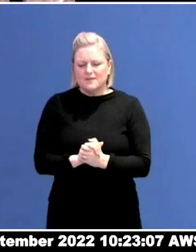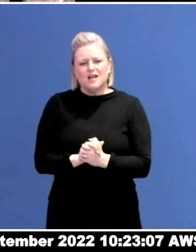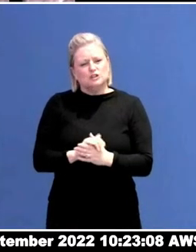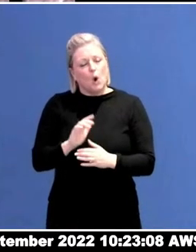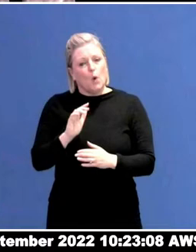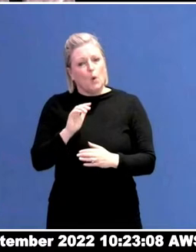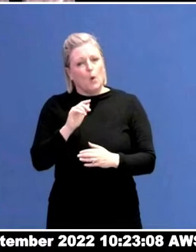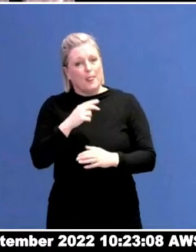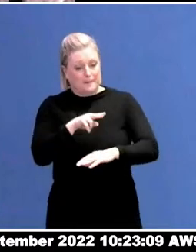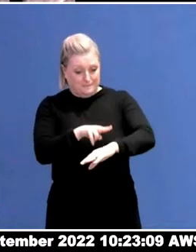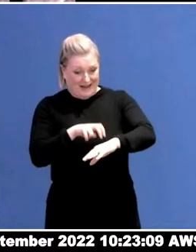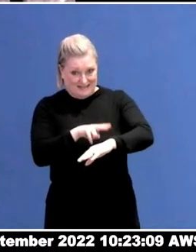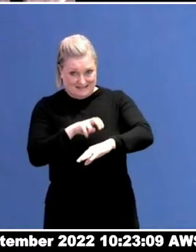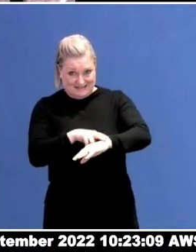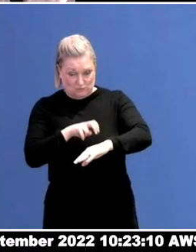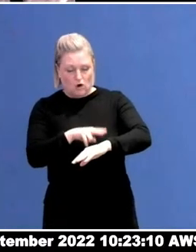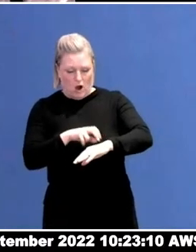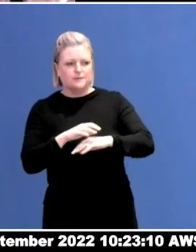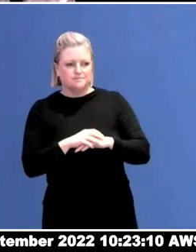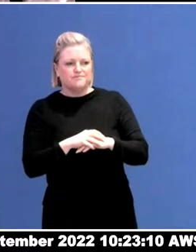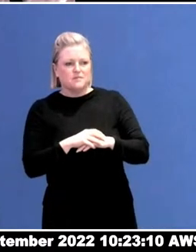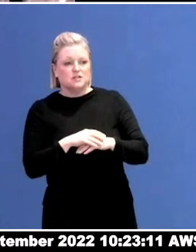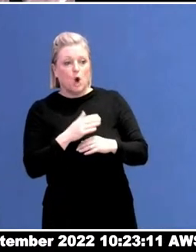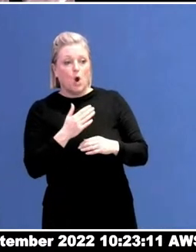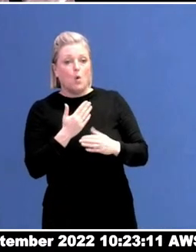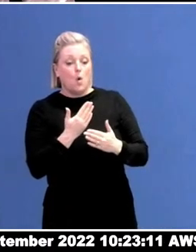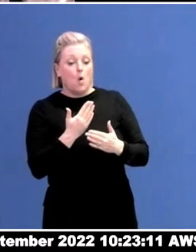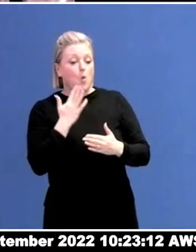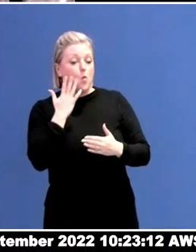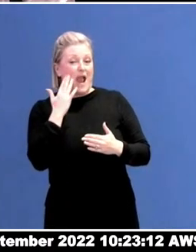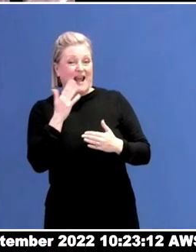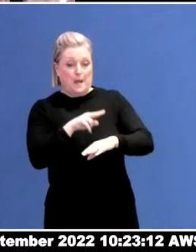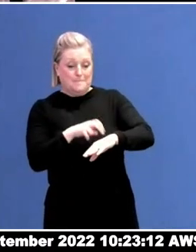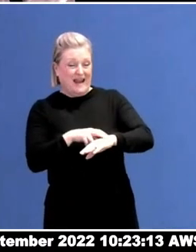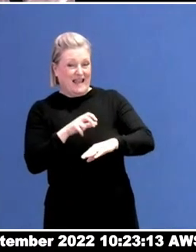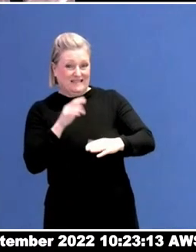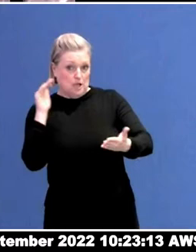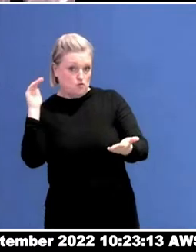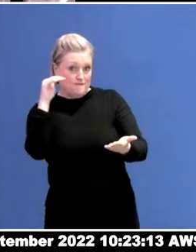And I first asked you what they told you on the day they arrived, which is the first day